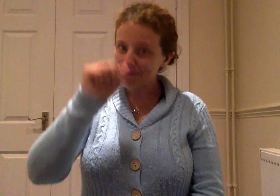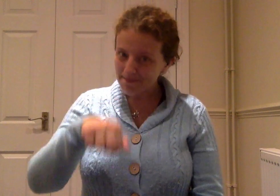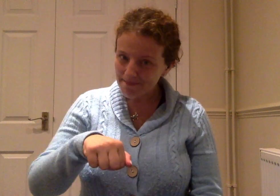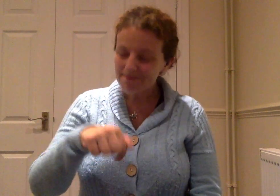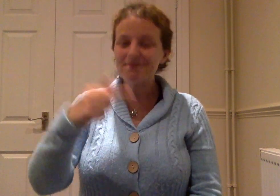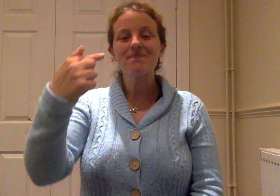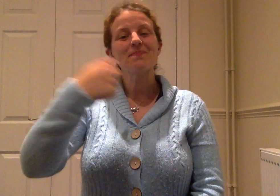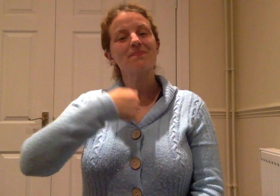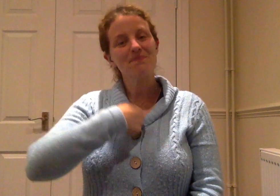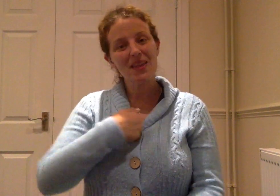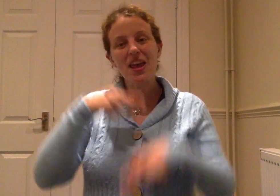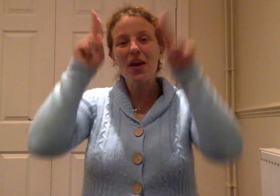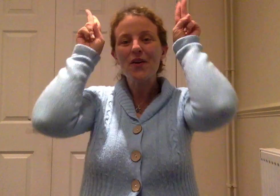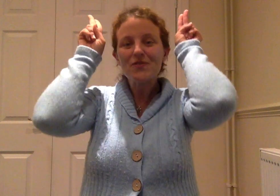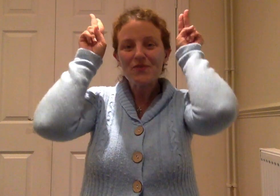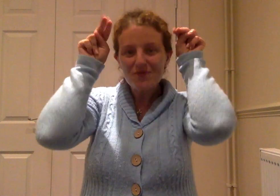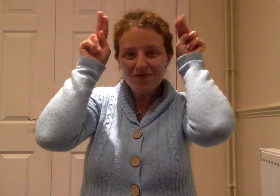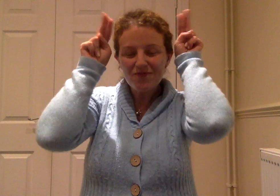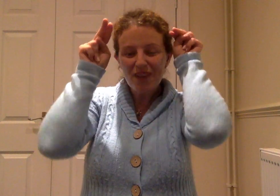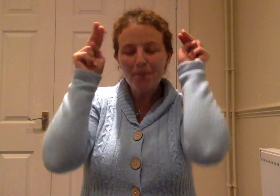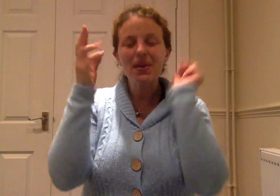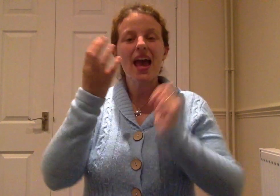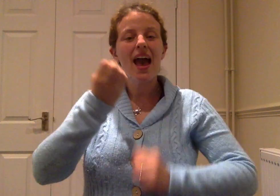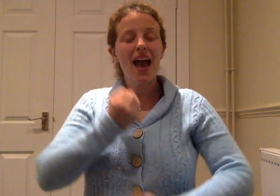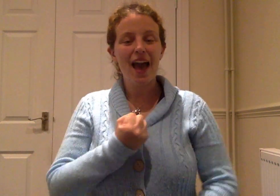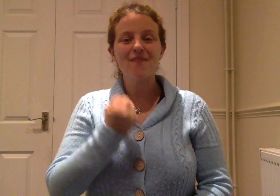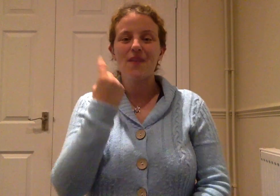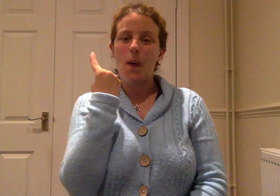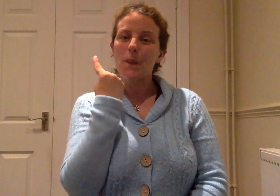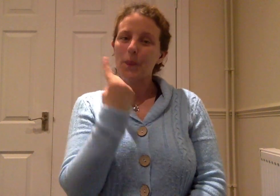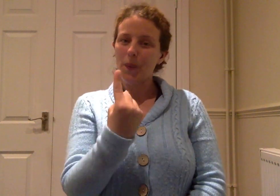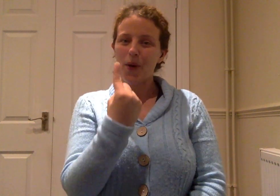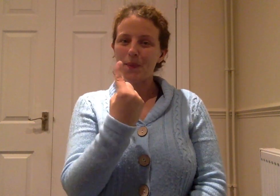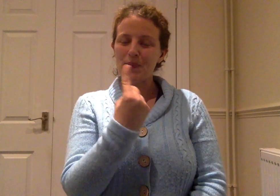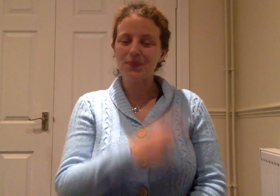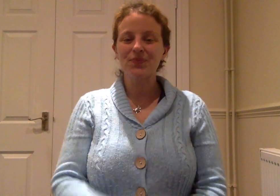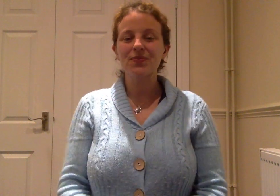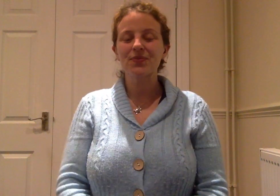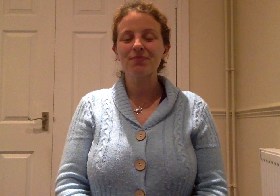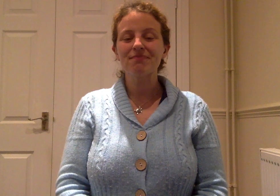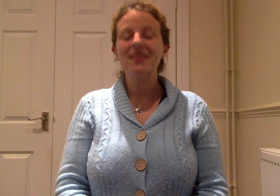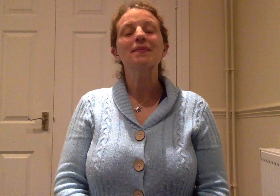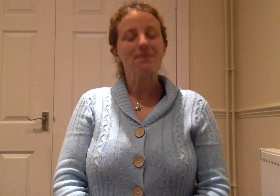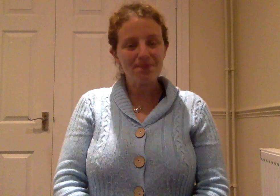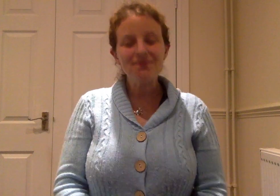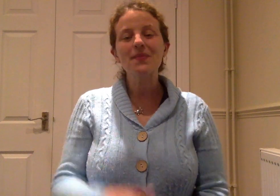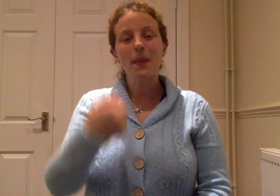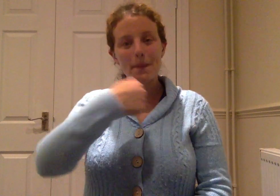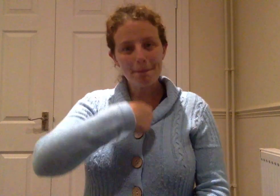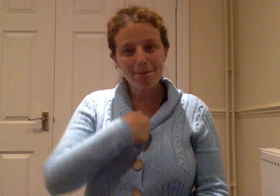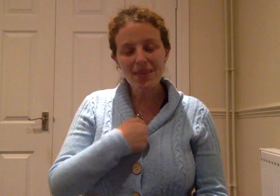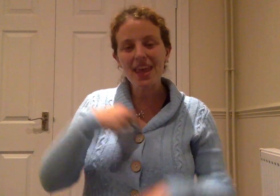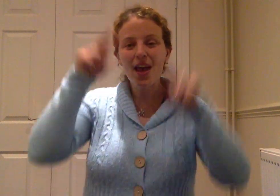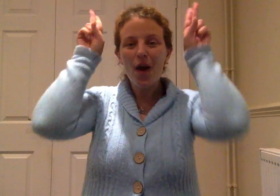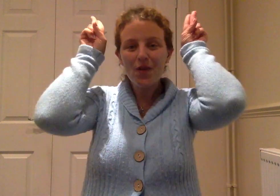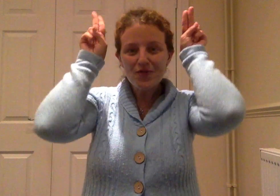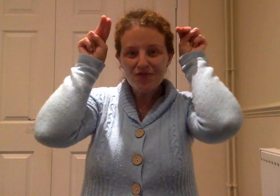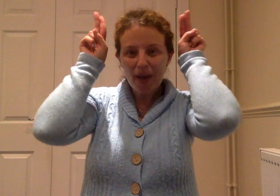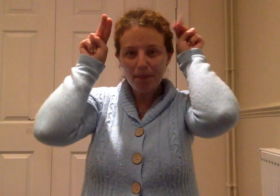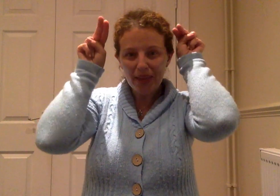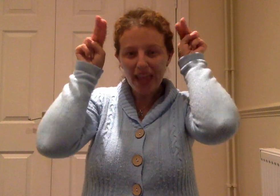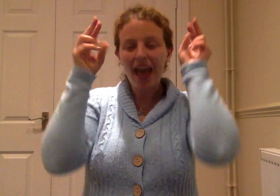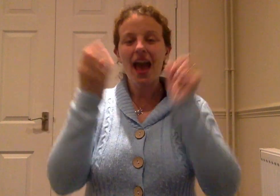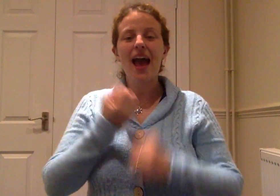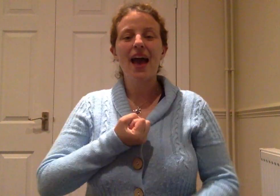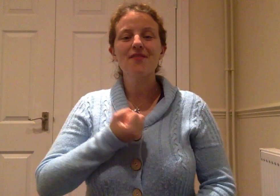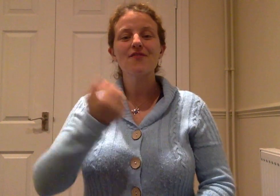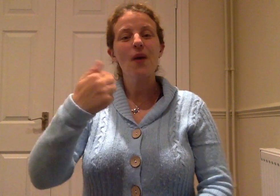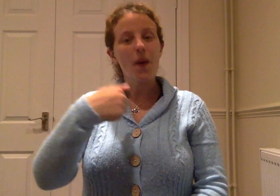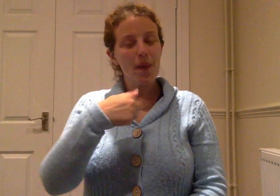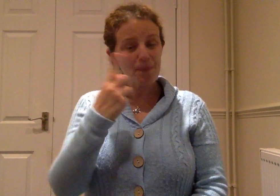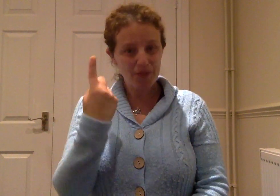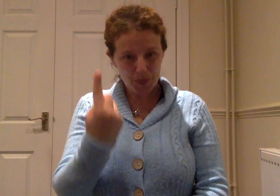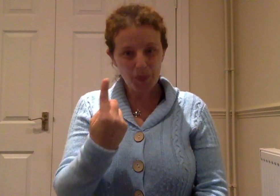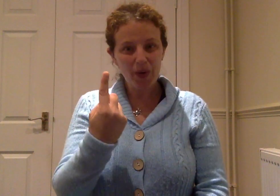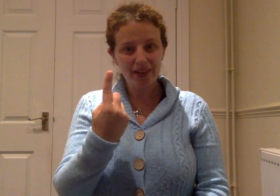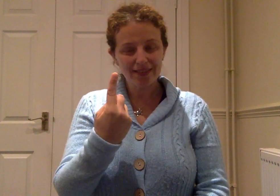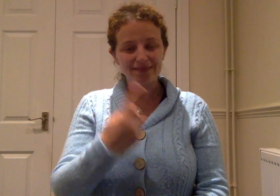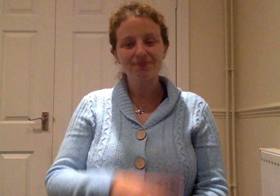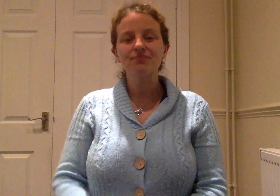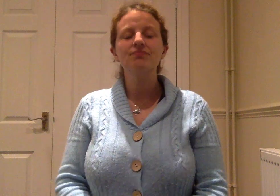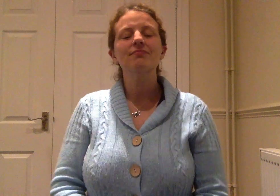Yes me rabbit have 1.